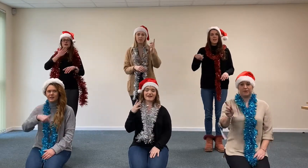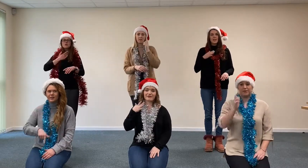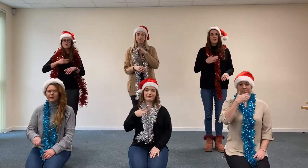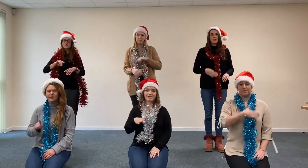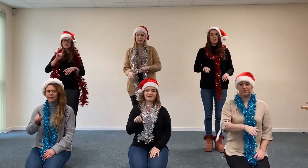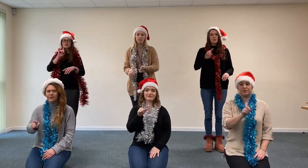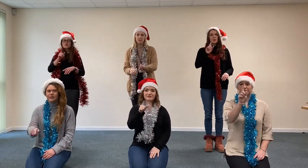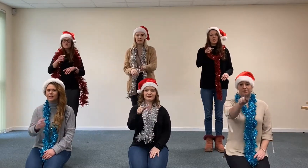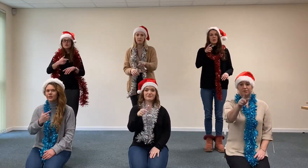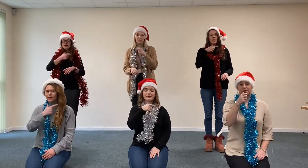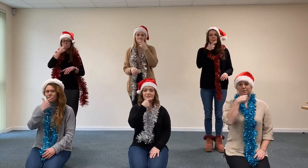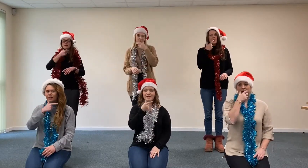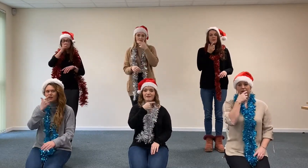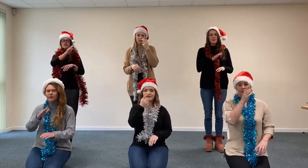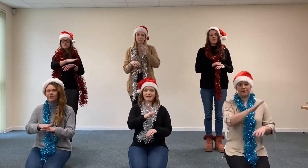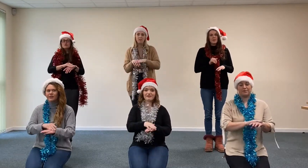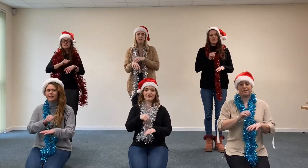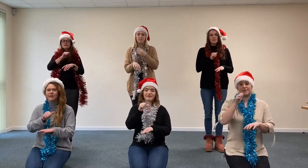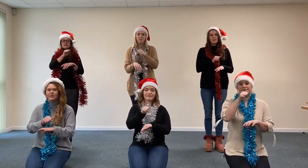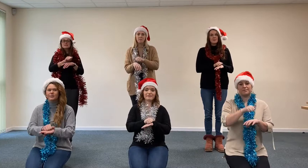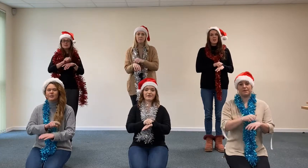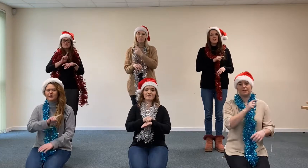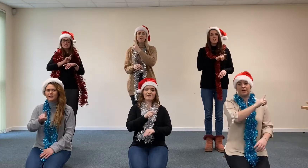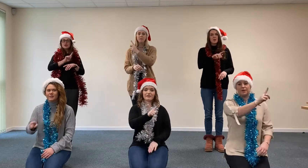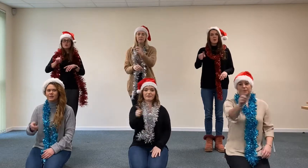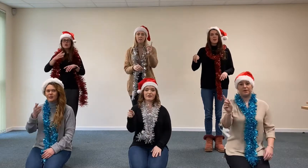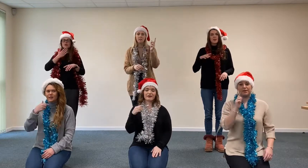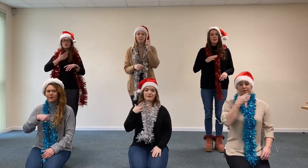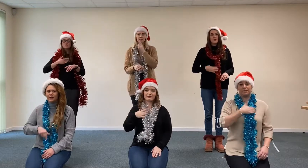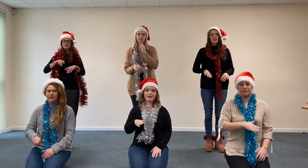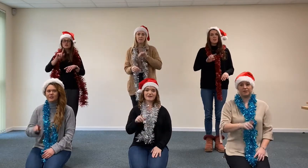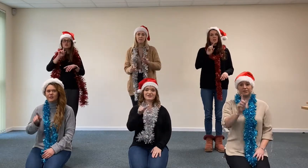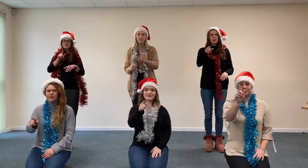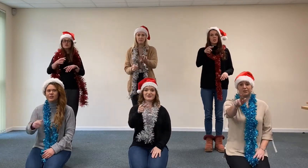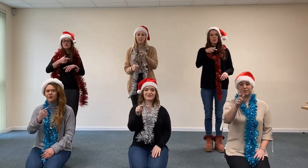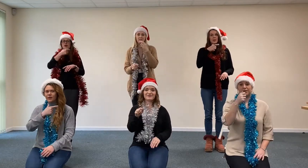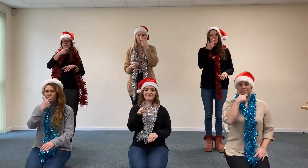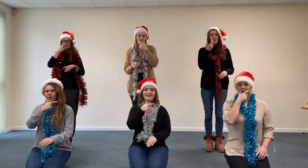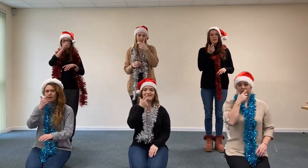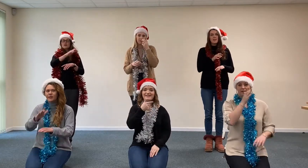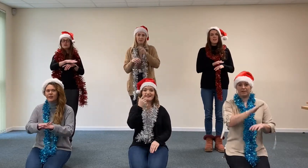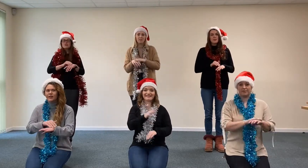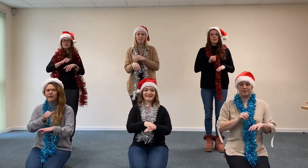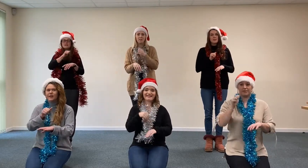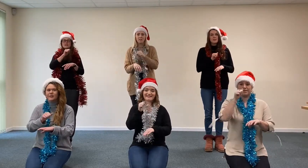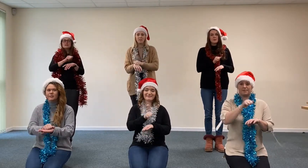we wish you a merry christmas